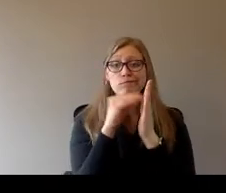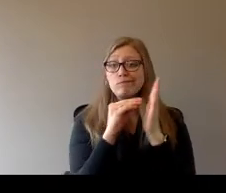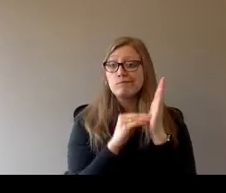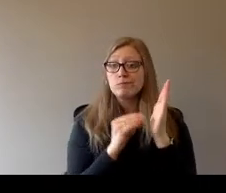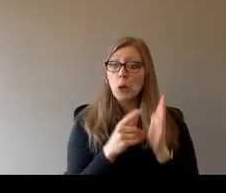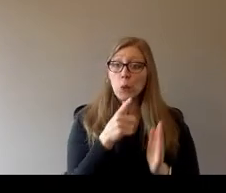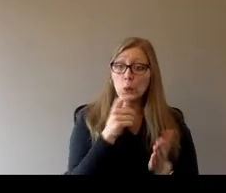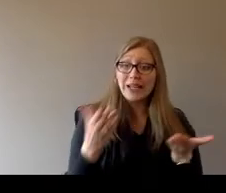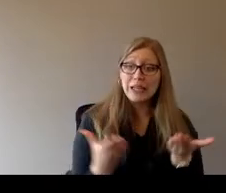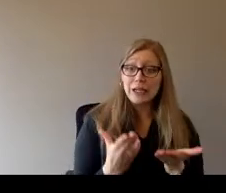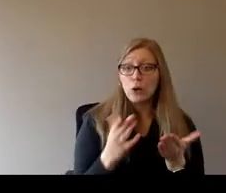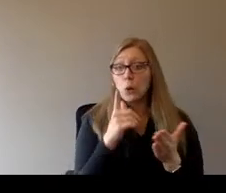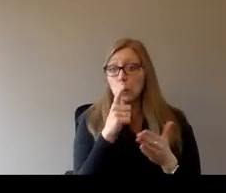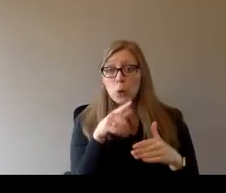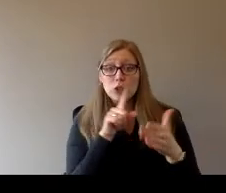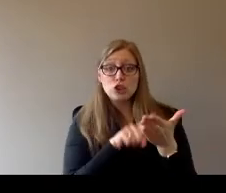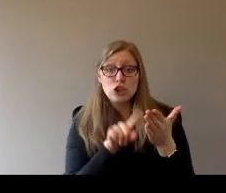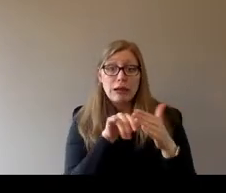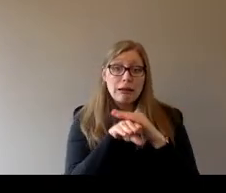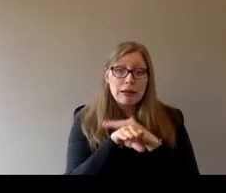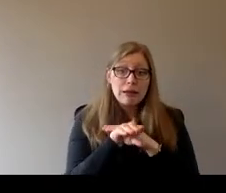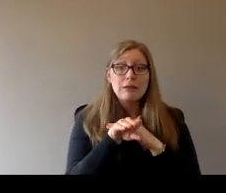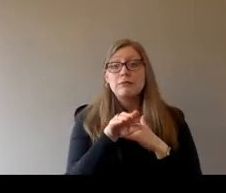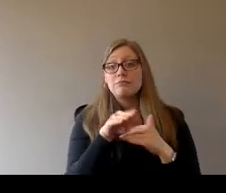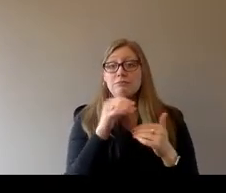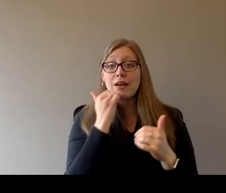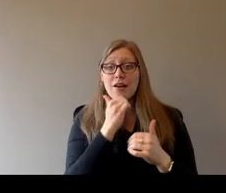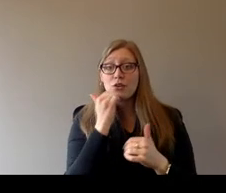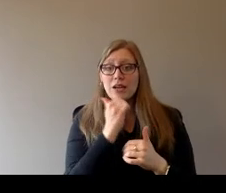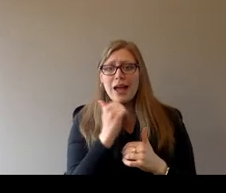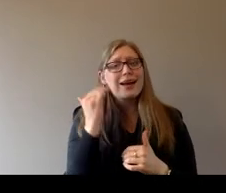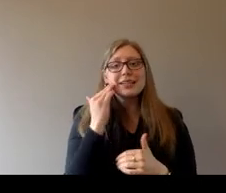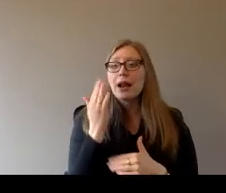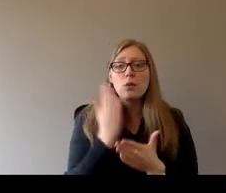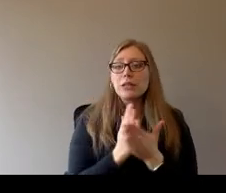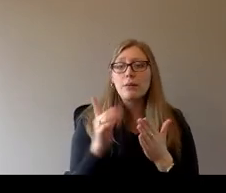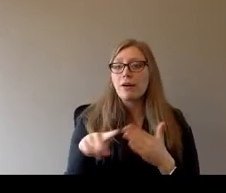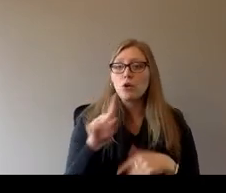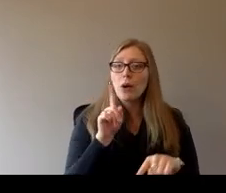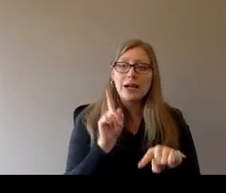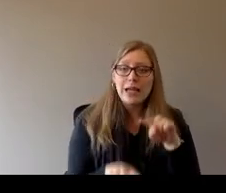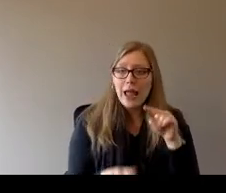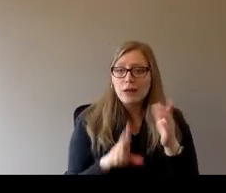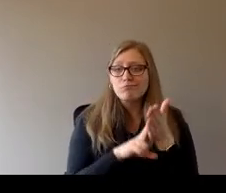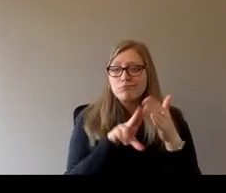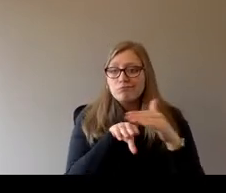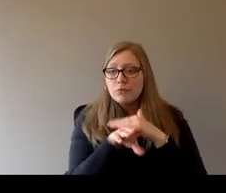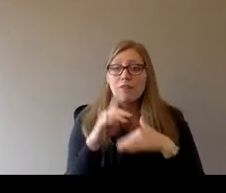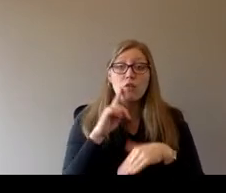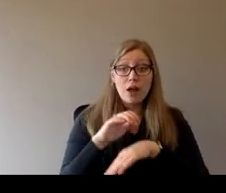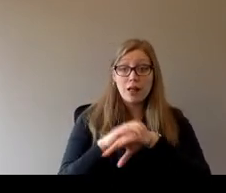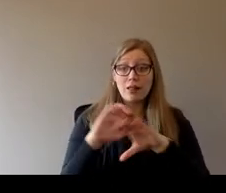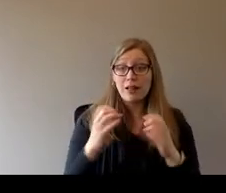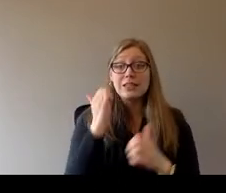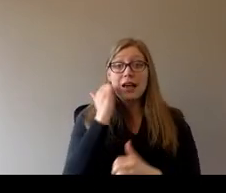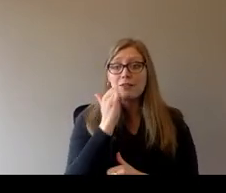I know some of you will not be able to log on for English class ever single day, and that is okay.